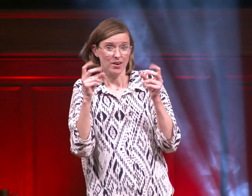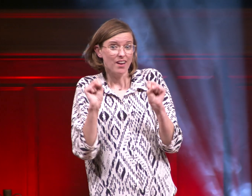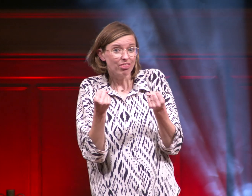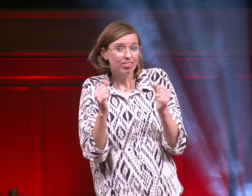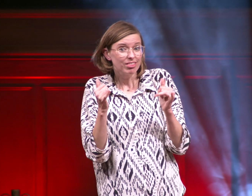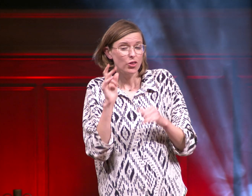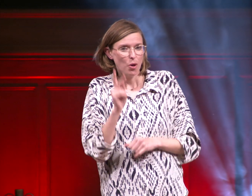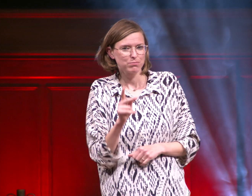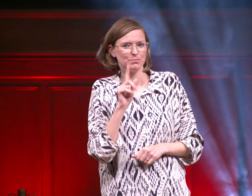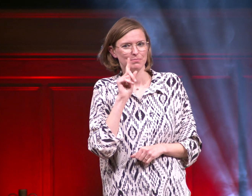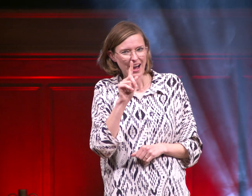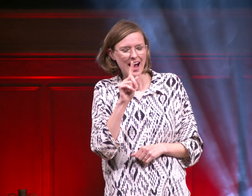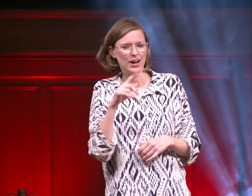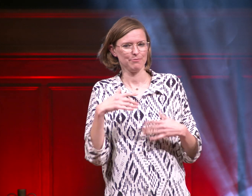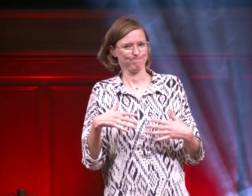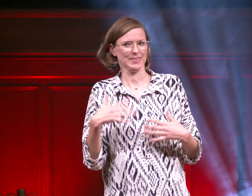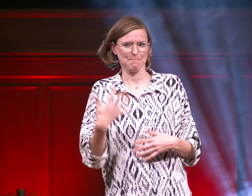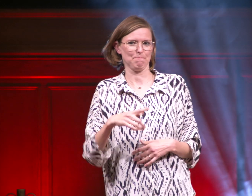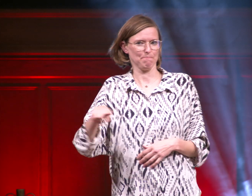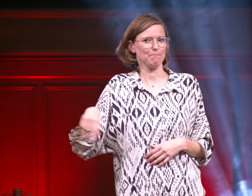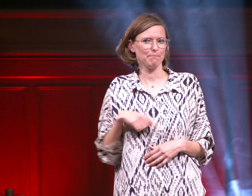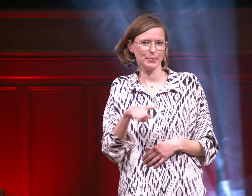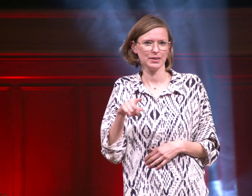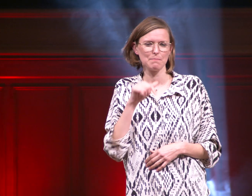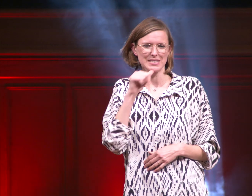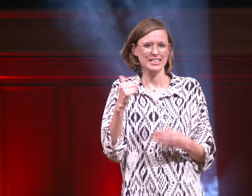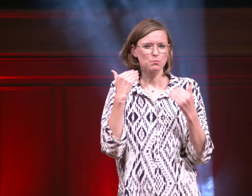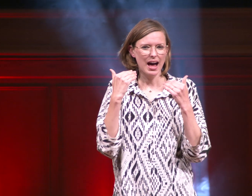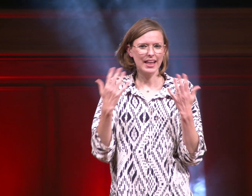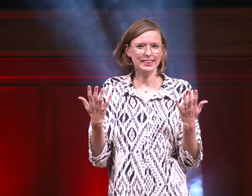Because yes, we can see things, obviously, but it's still very complicated.